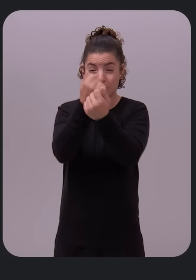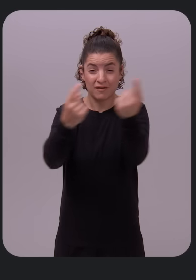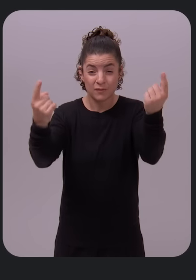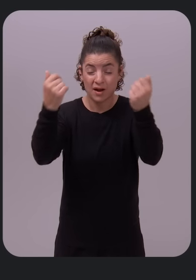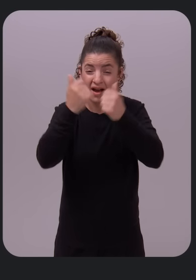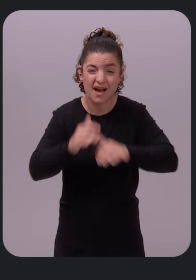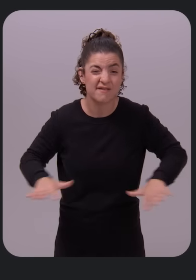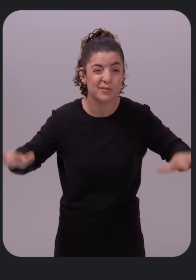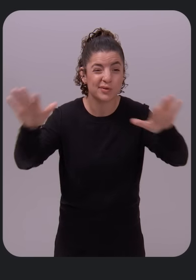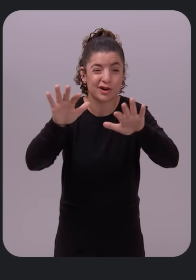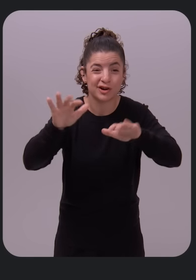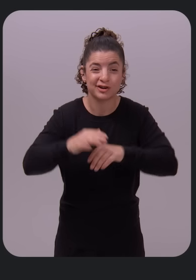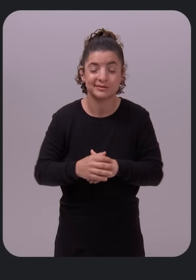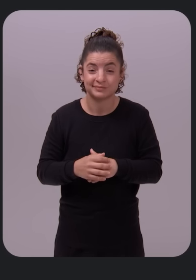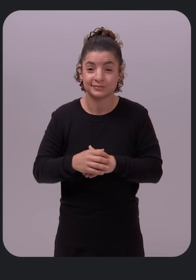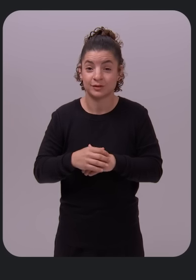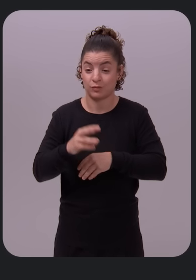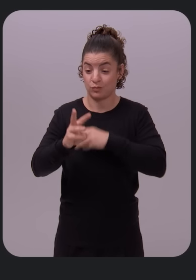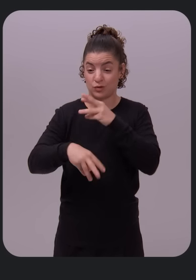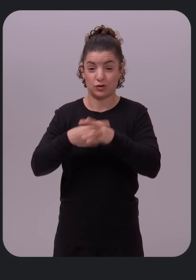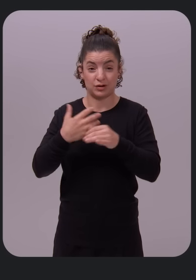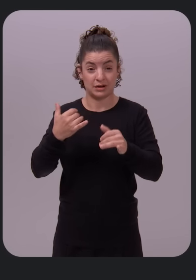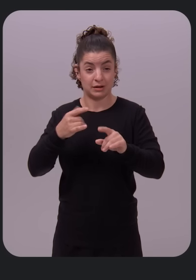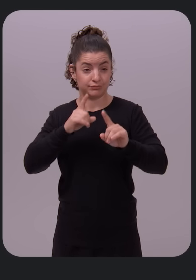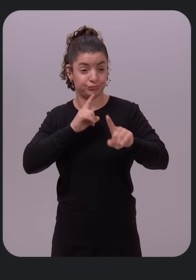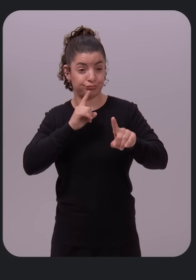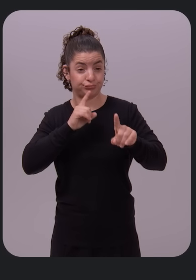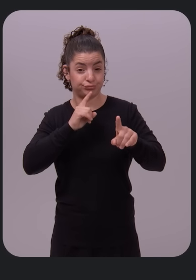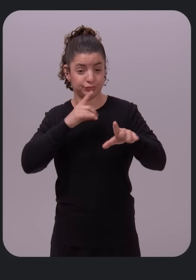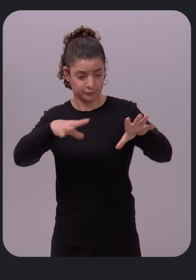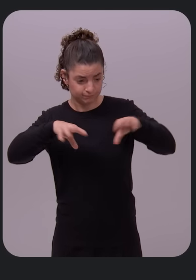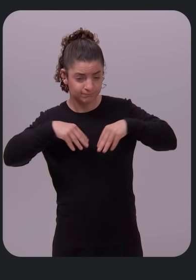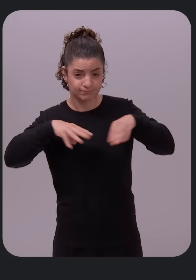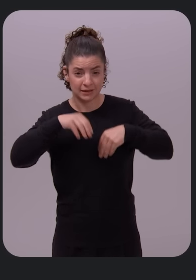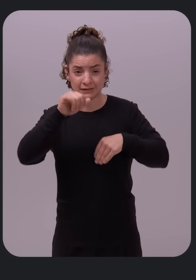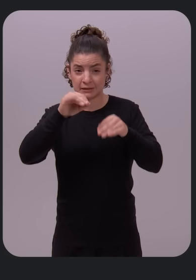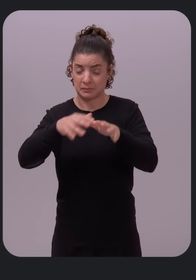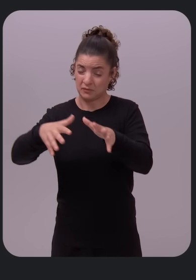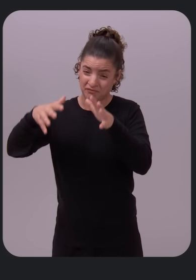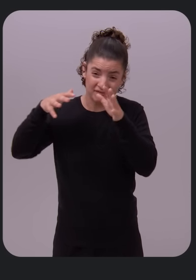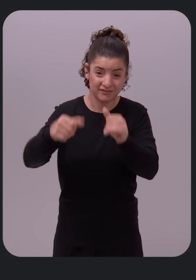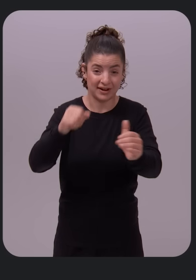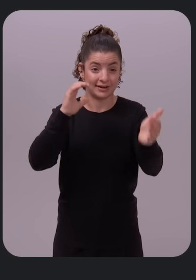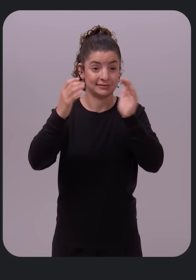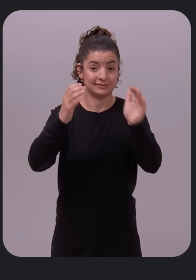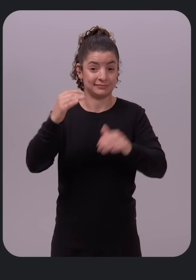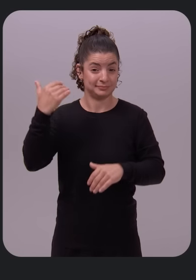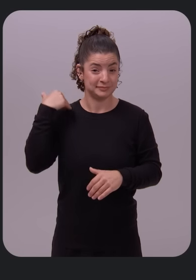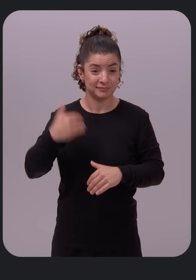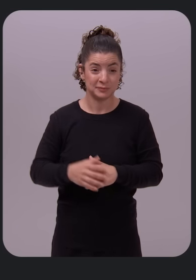everywhere. And the world is responding and adopting AI faster than ever before.